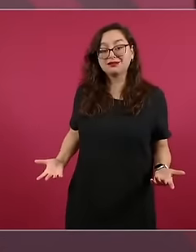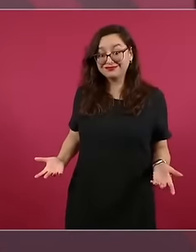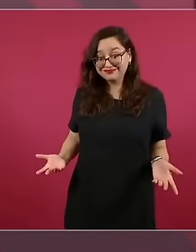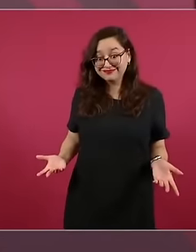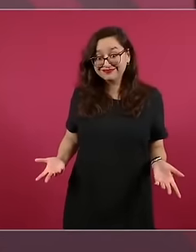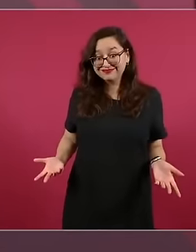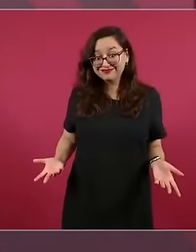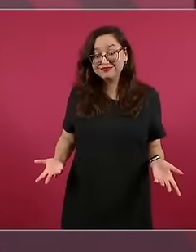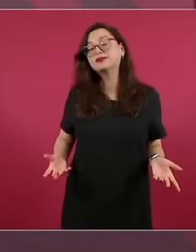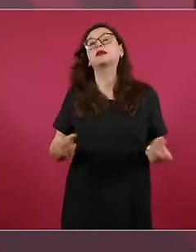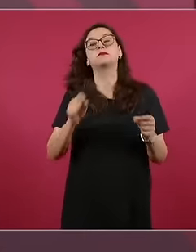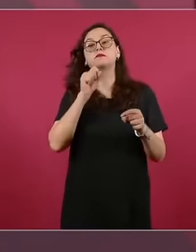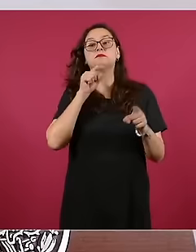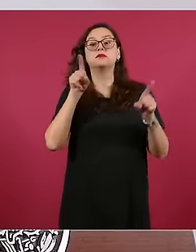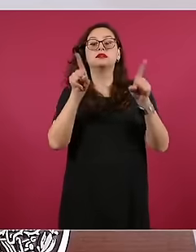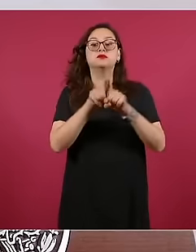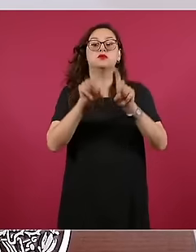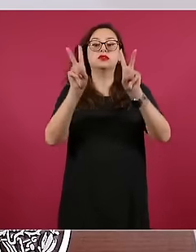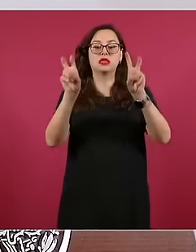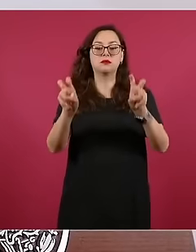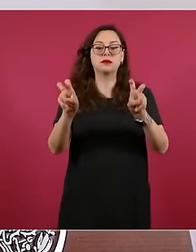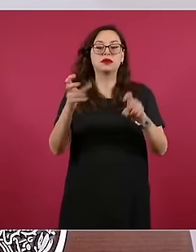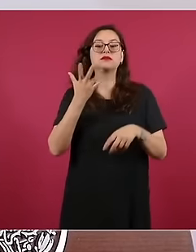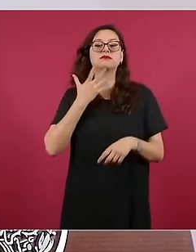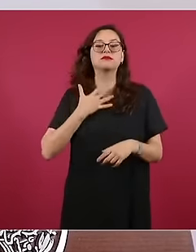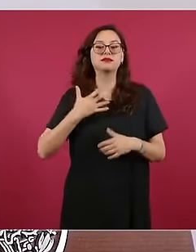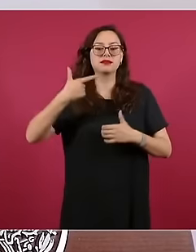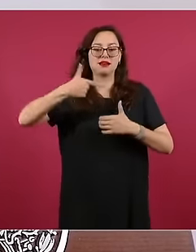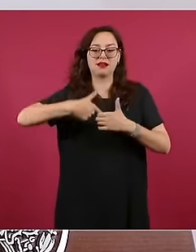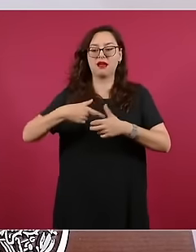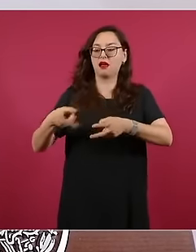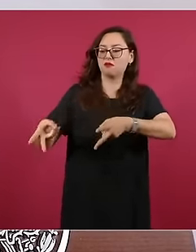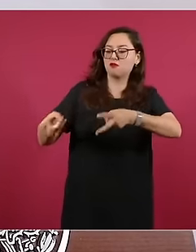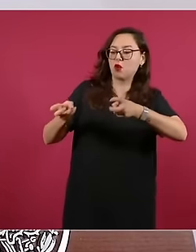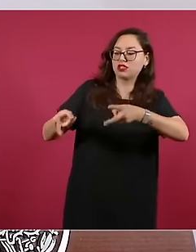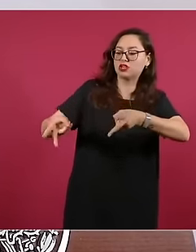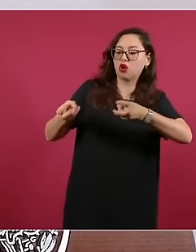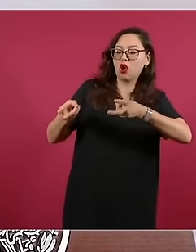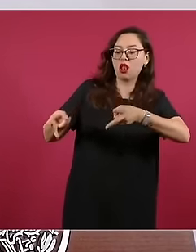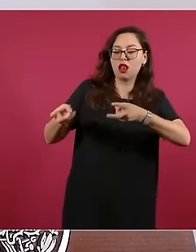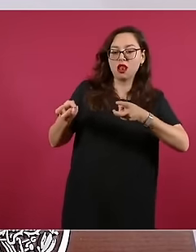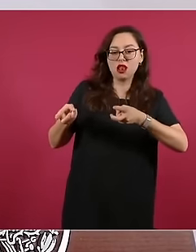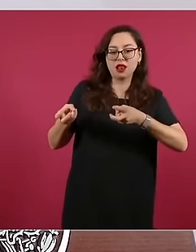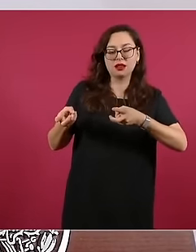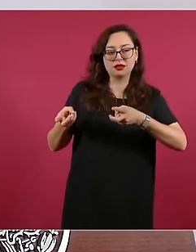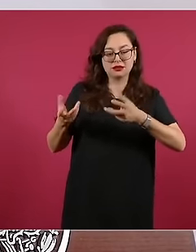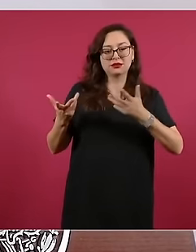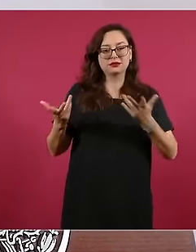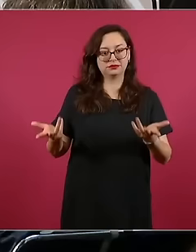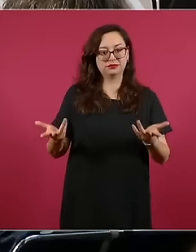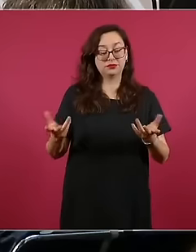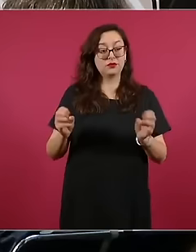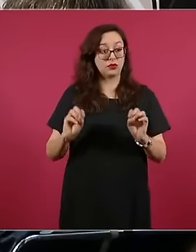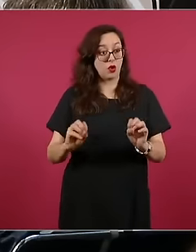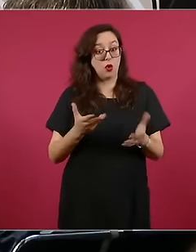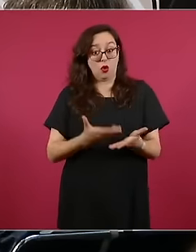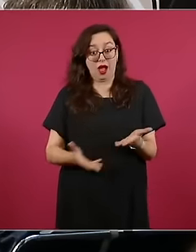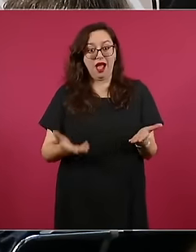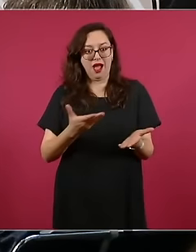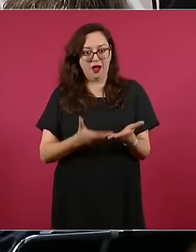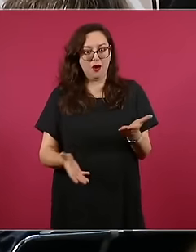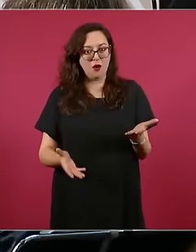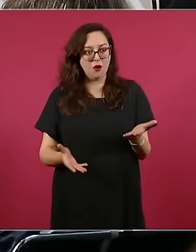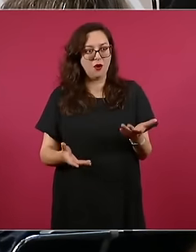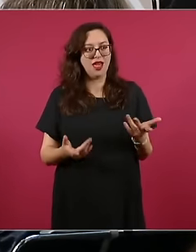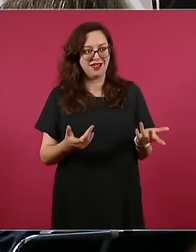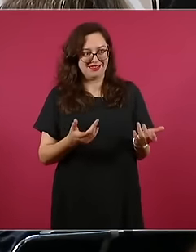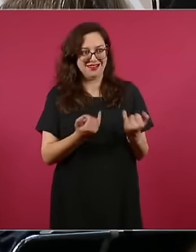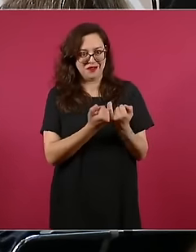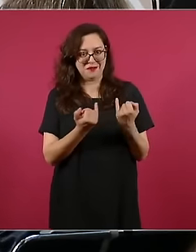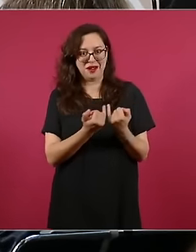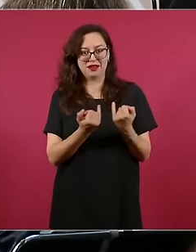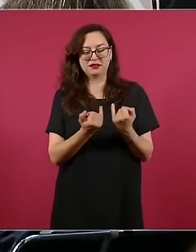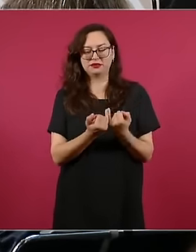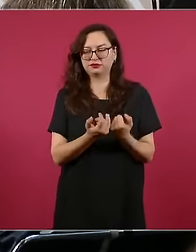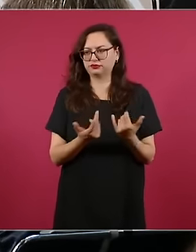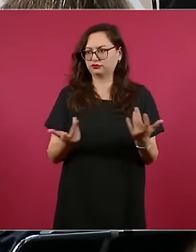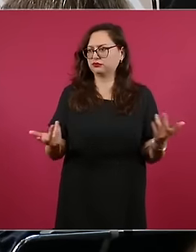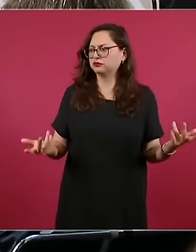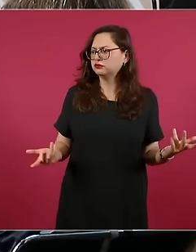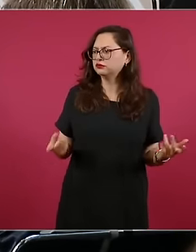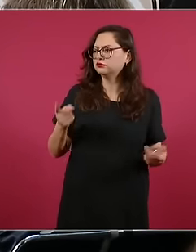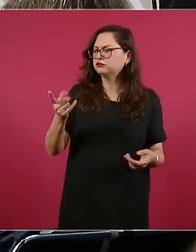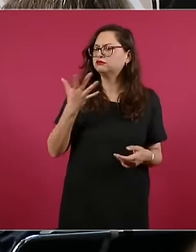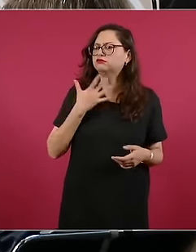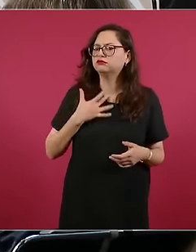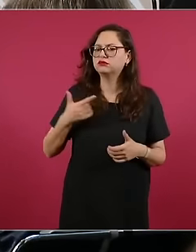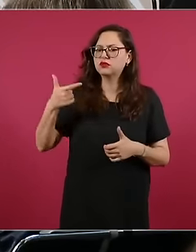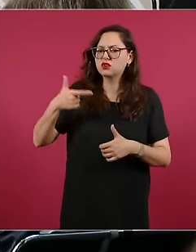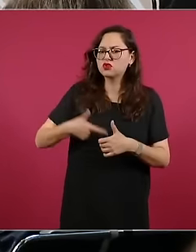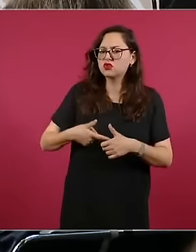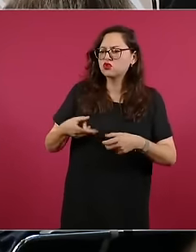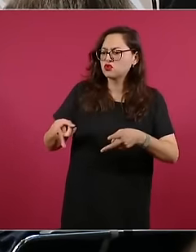happening now when they want to take this out, say how are we not going to keep some cans of